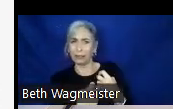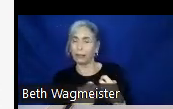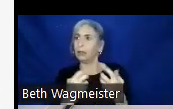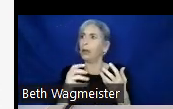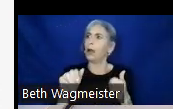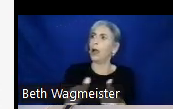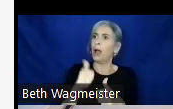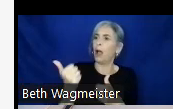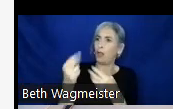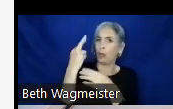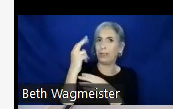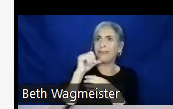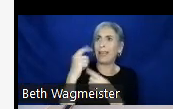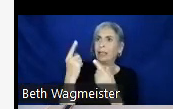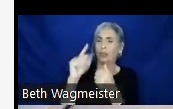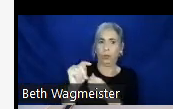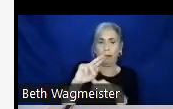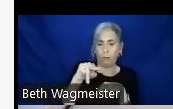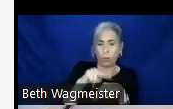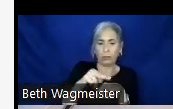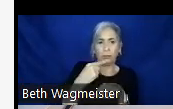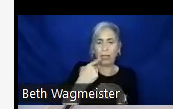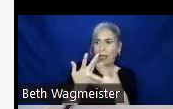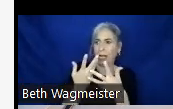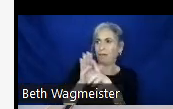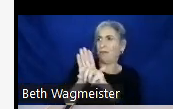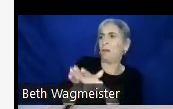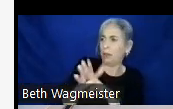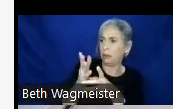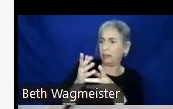because, you know, it would be ableist to say accessibility is hard so I'm not going to do